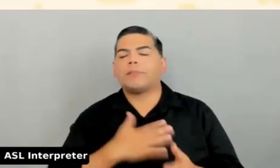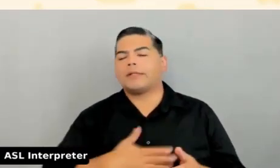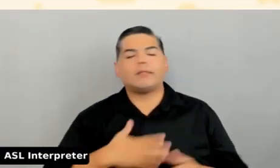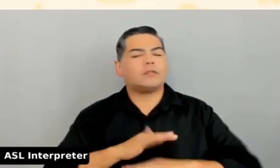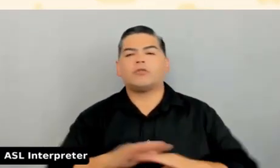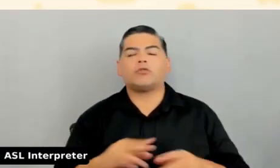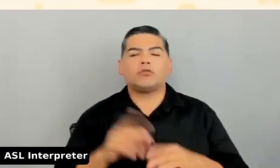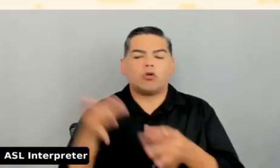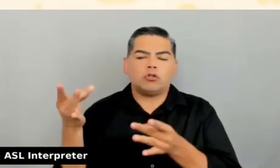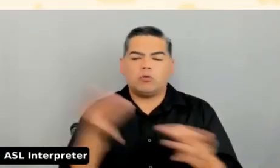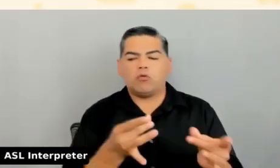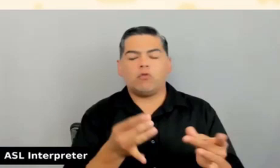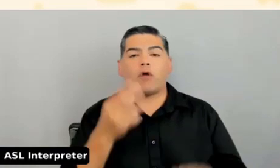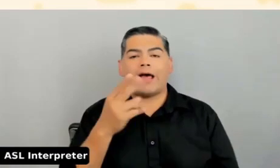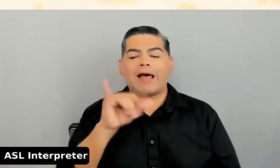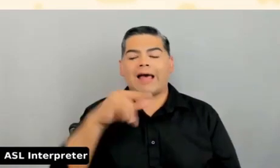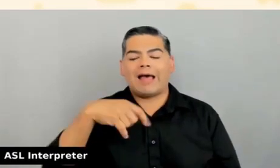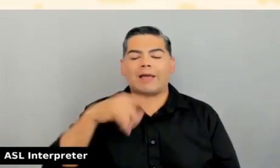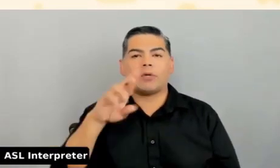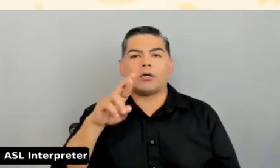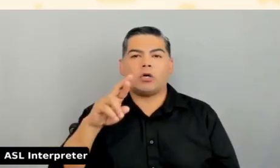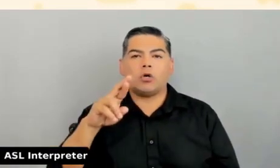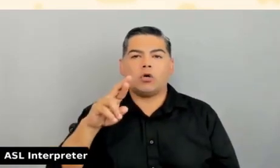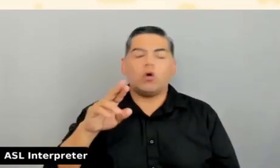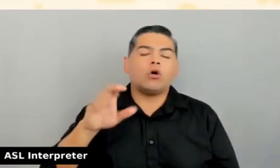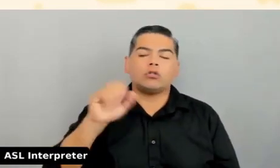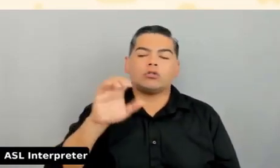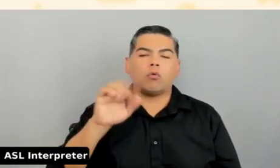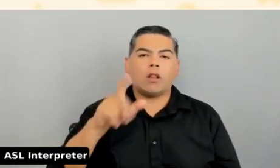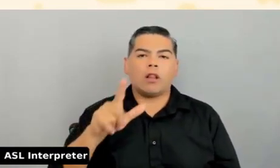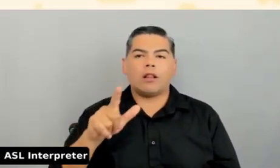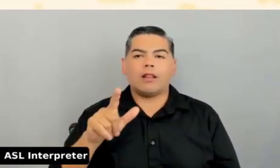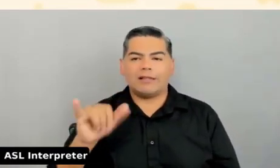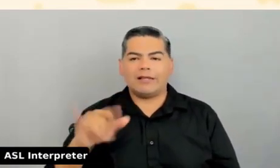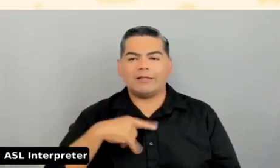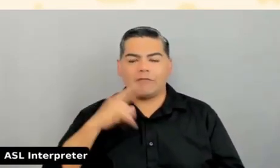As I showed previously with the focus not moving,